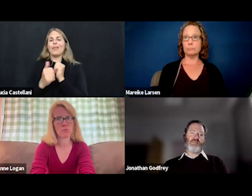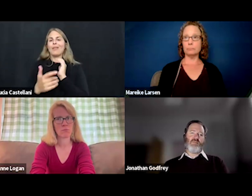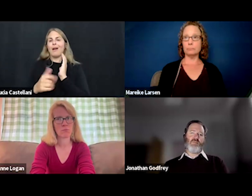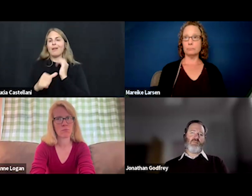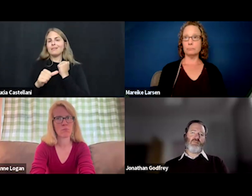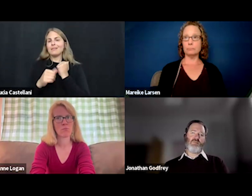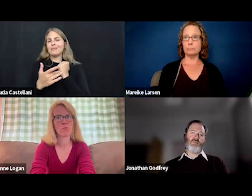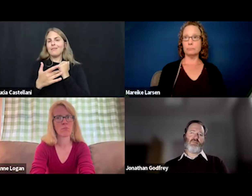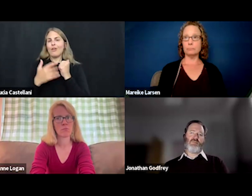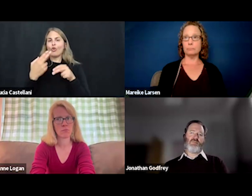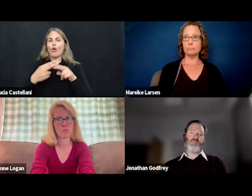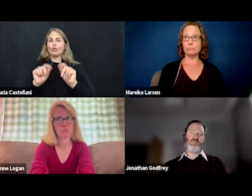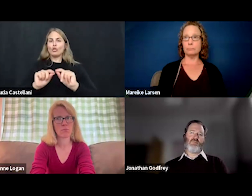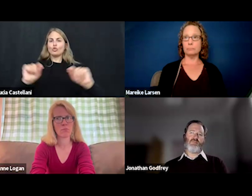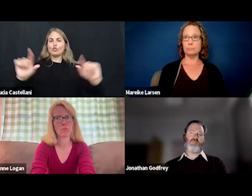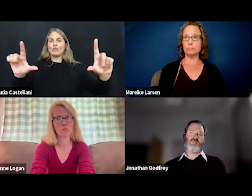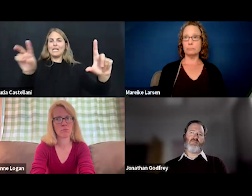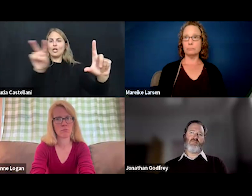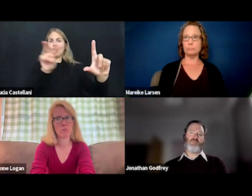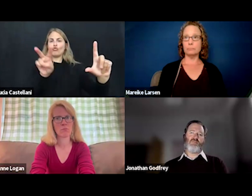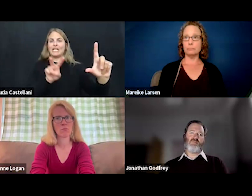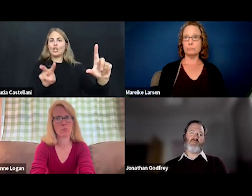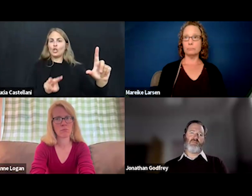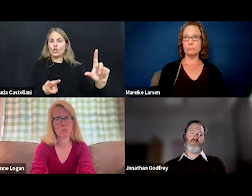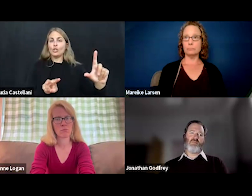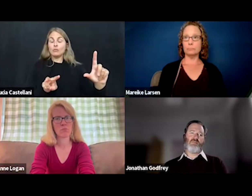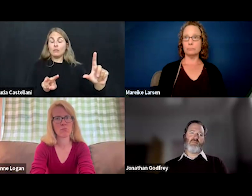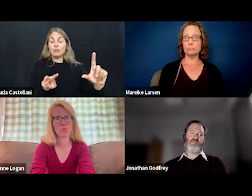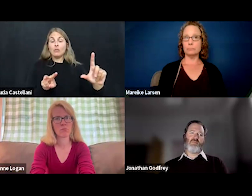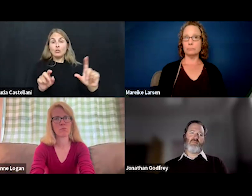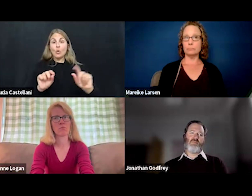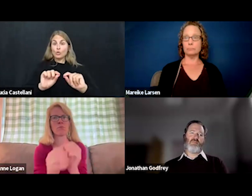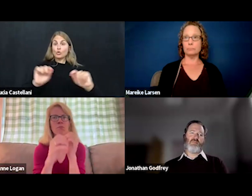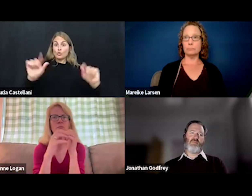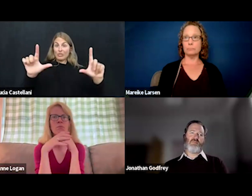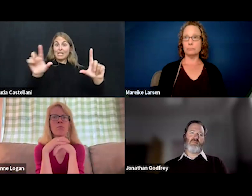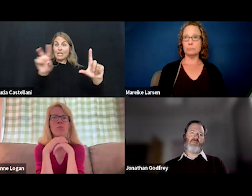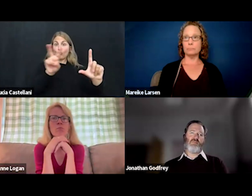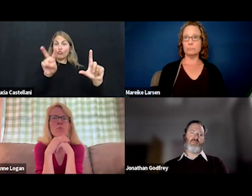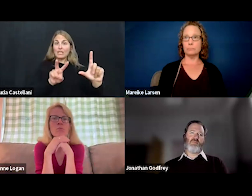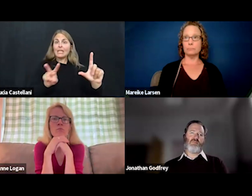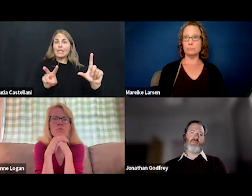Simply put, these screen readers convert graphical and text-based